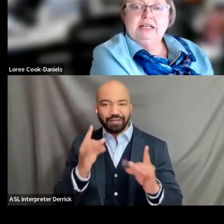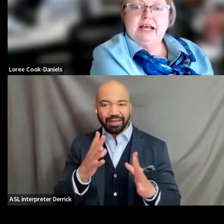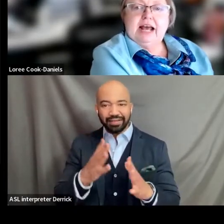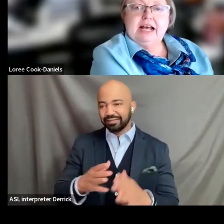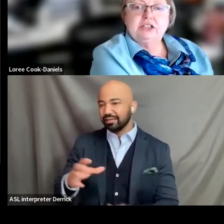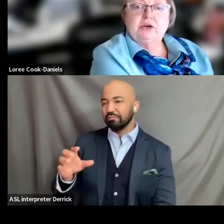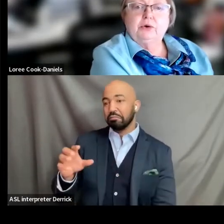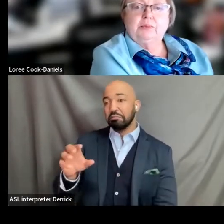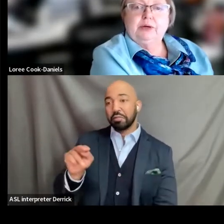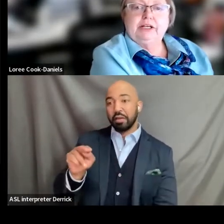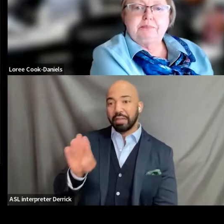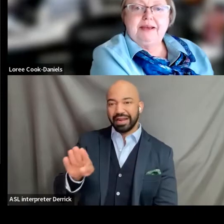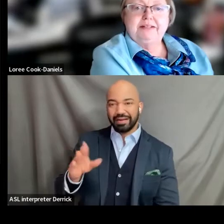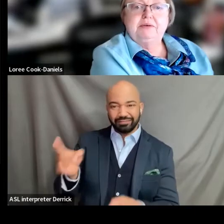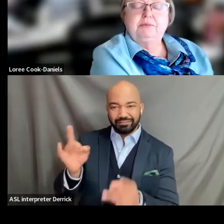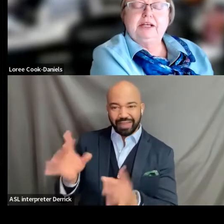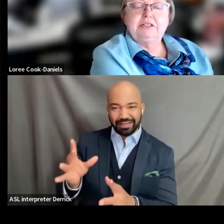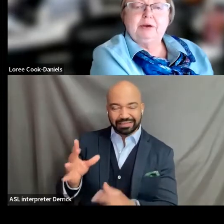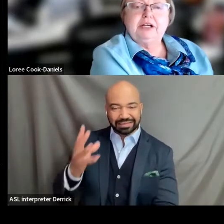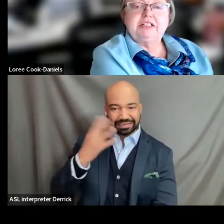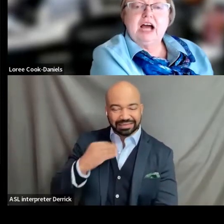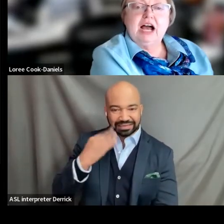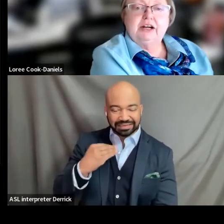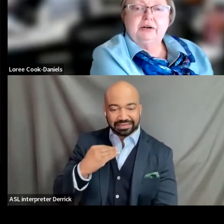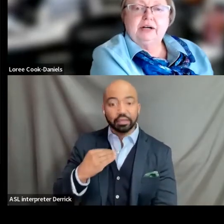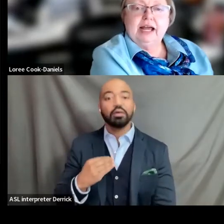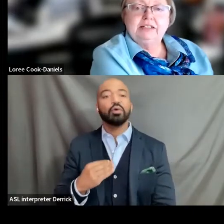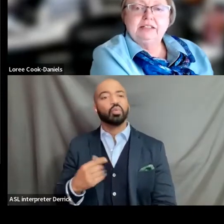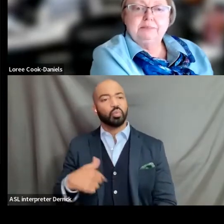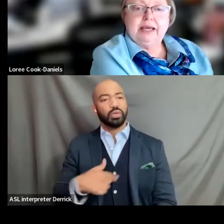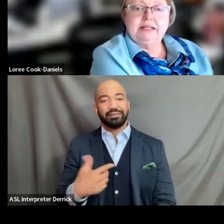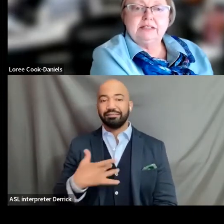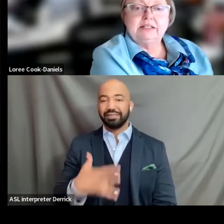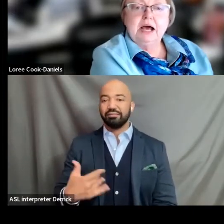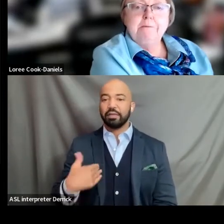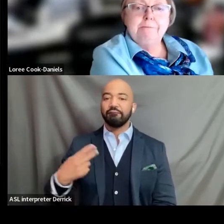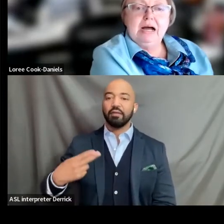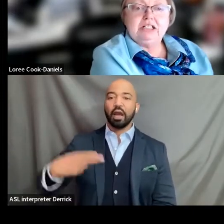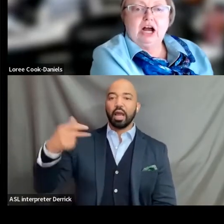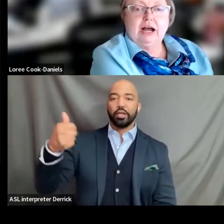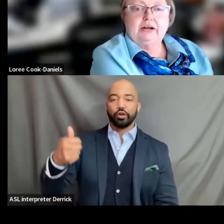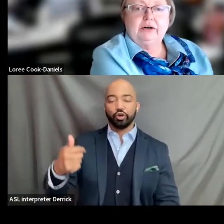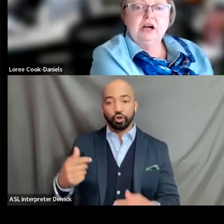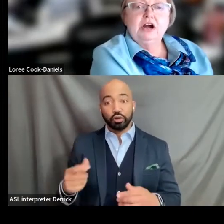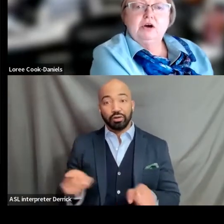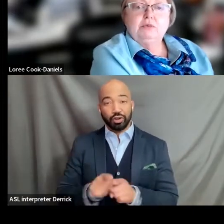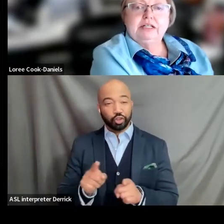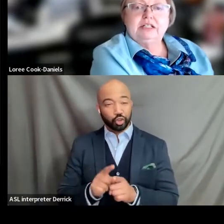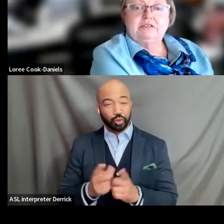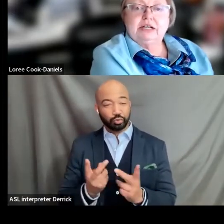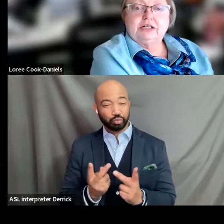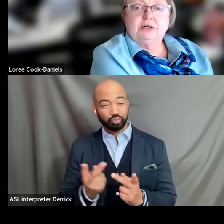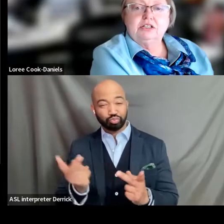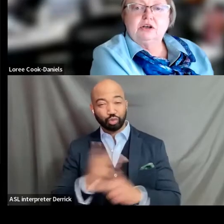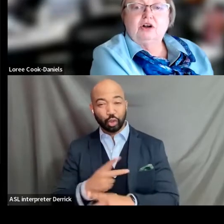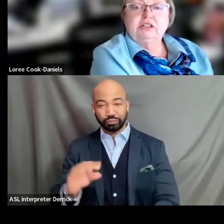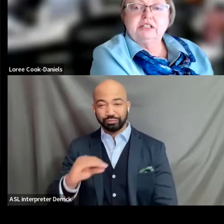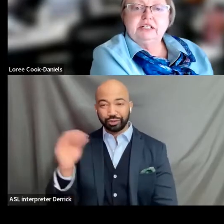is that as a group we experience higher and in some cases, much higher rates of sexual assault,